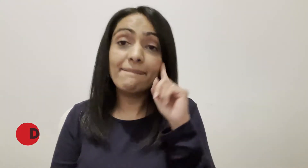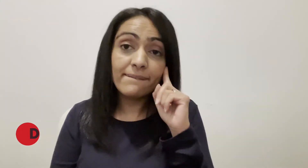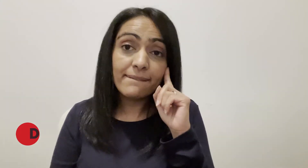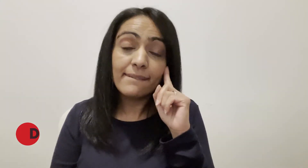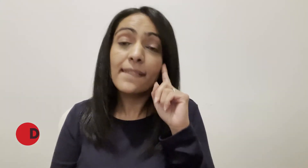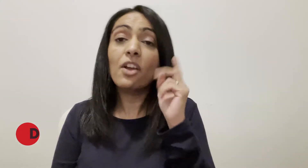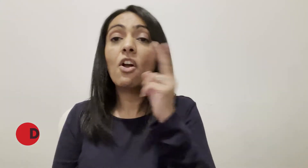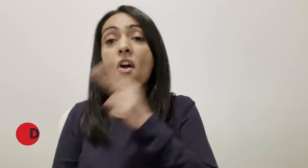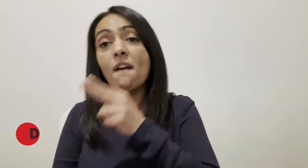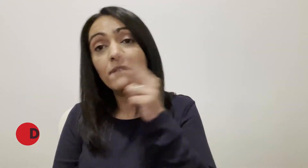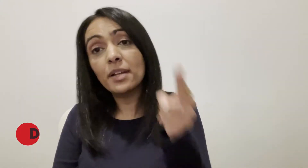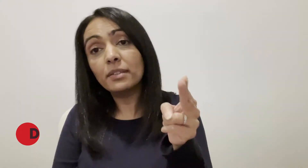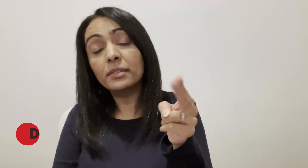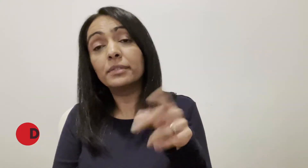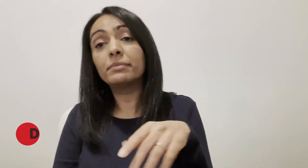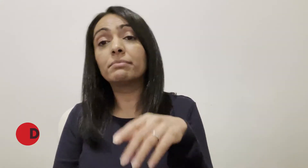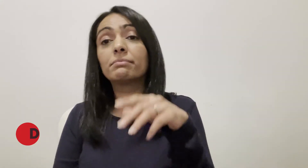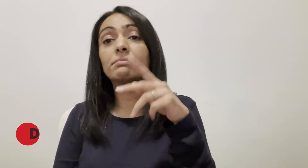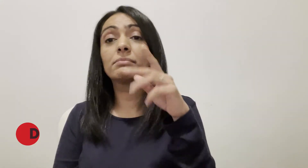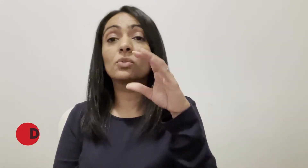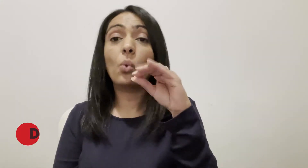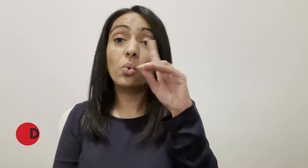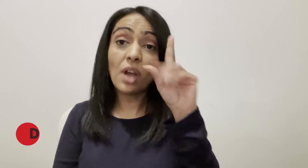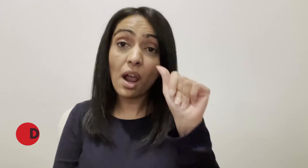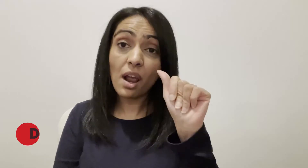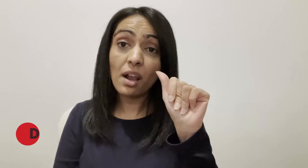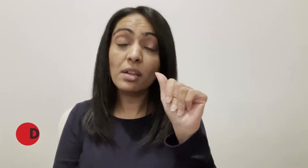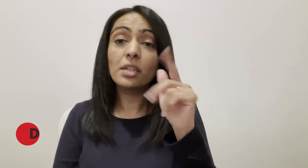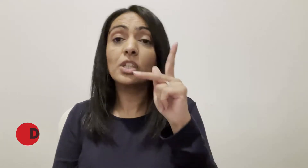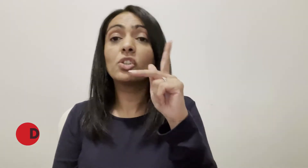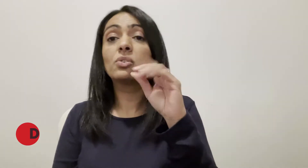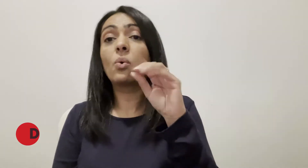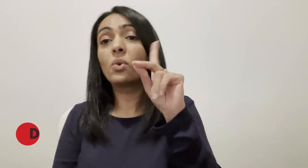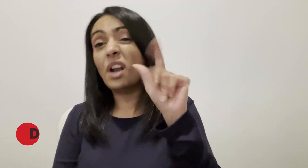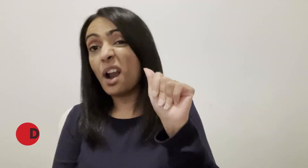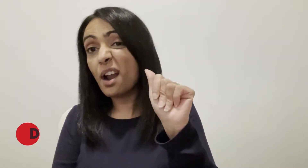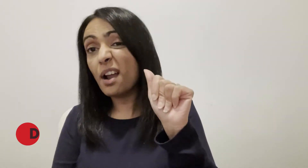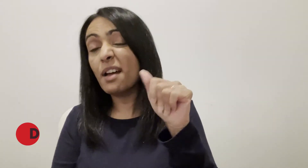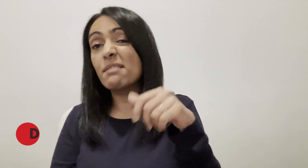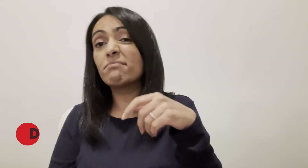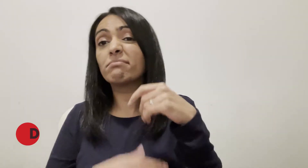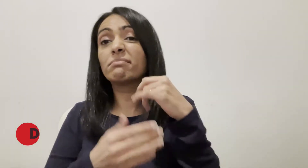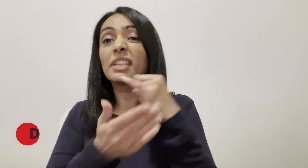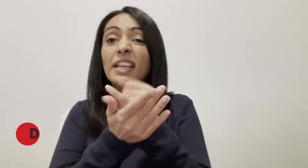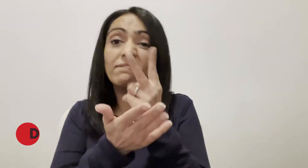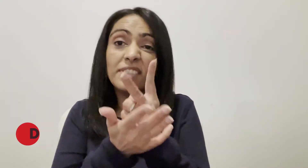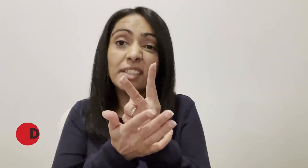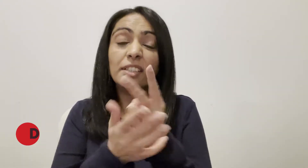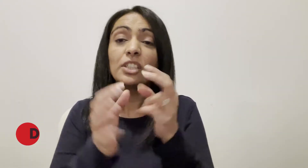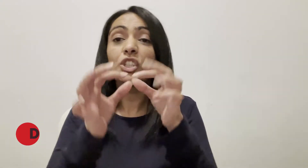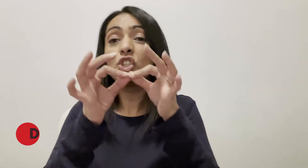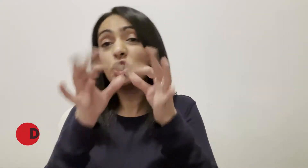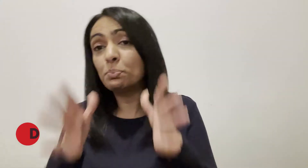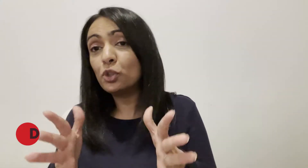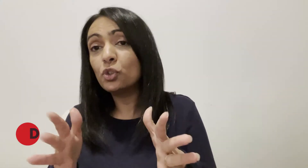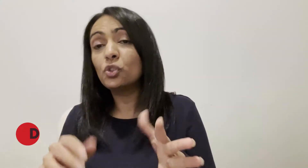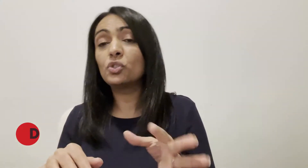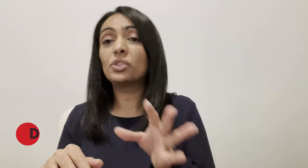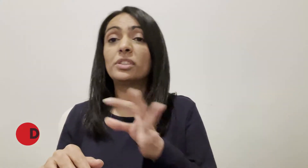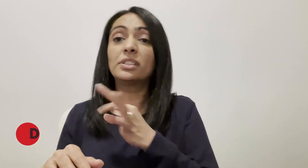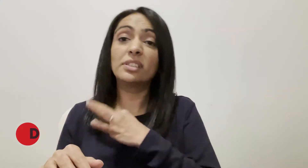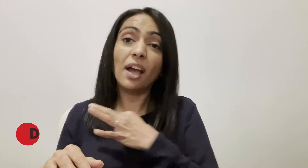deaf and hard of hearing, CODA, KODA, intervenors, interpreters,